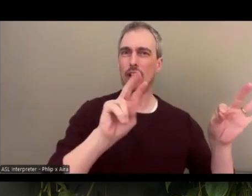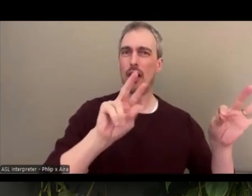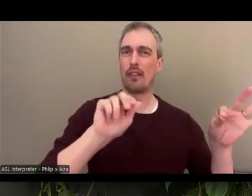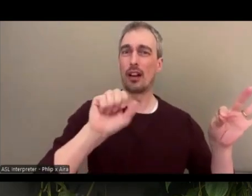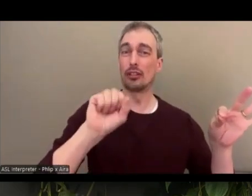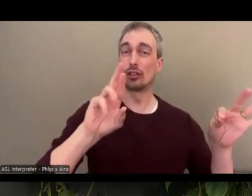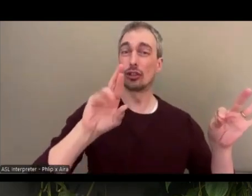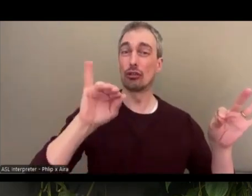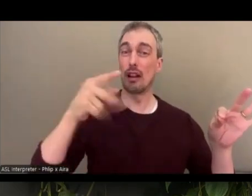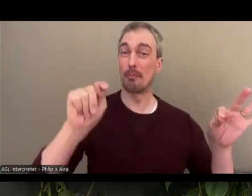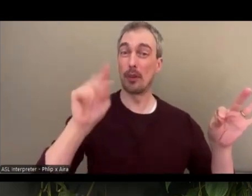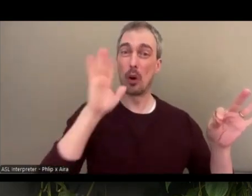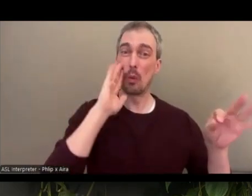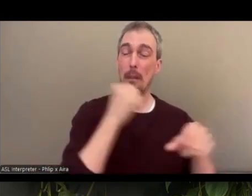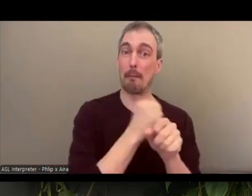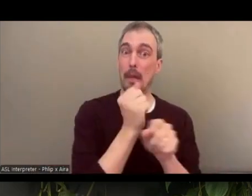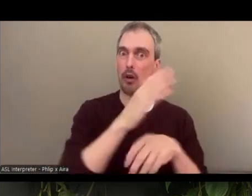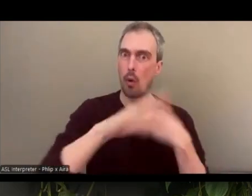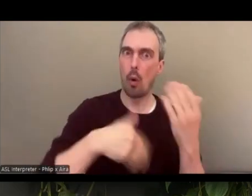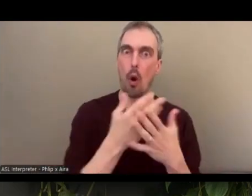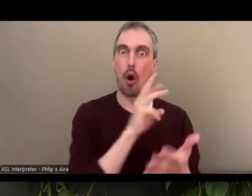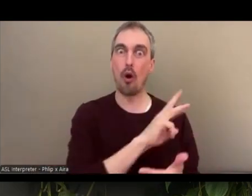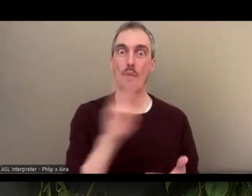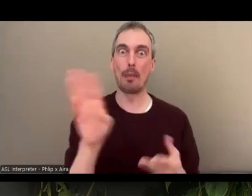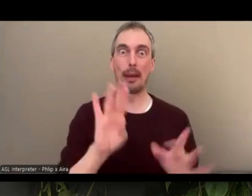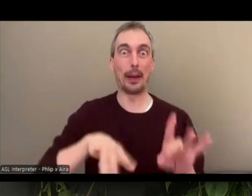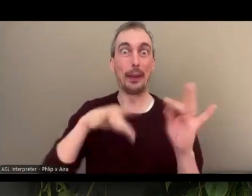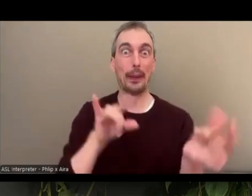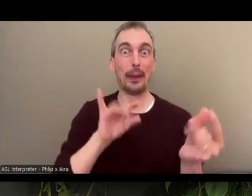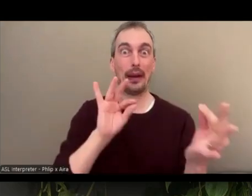And there's a ton of work that we can offload to the machines